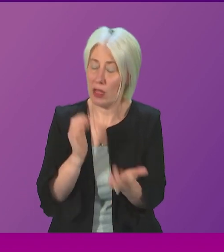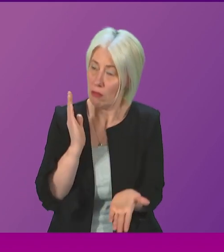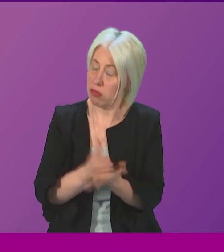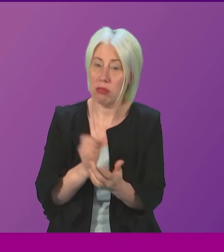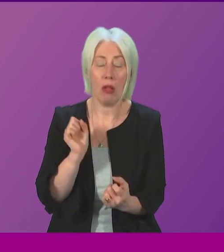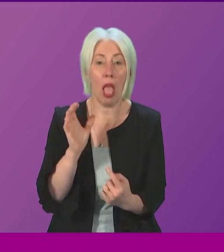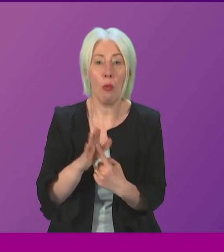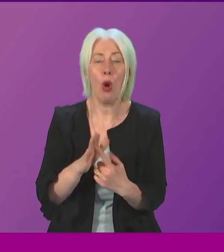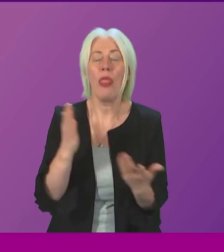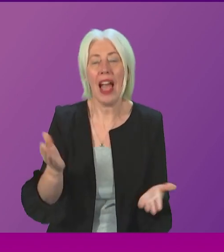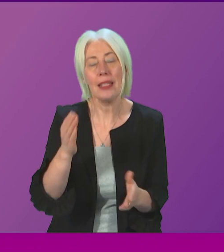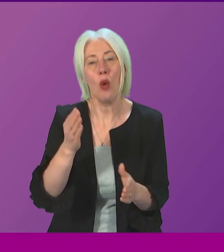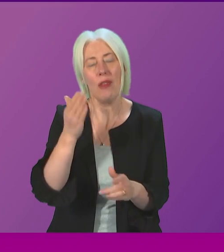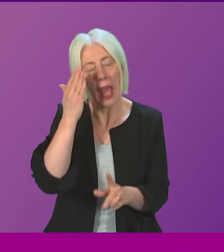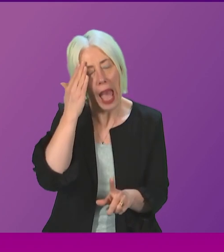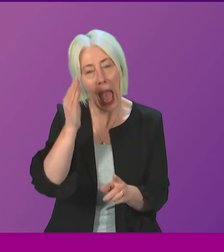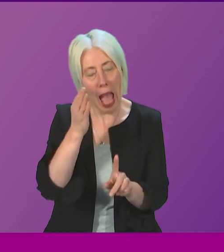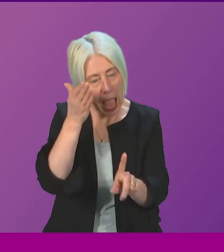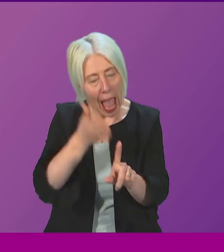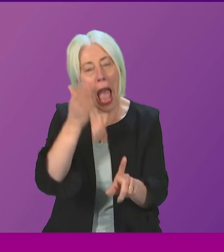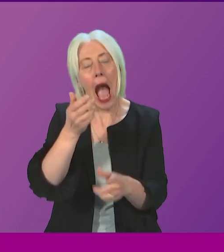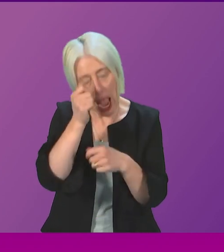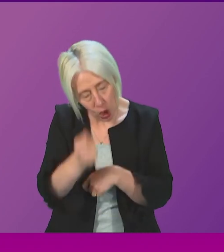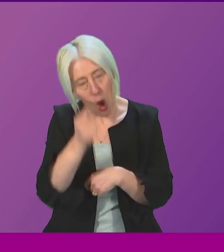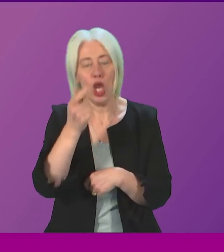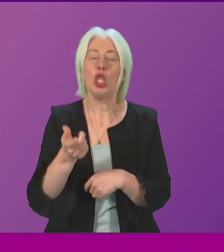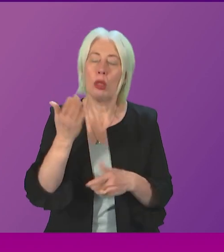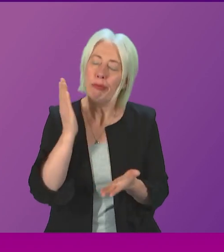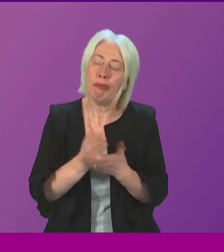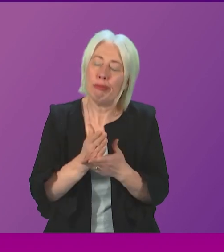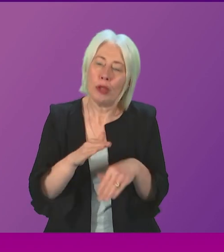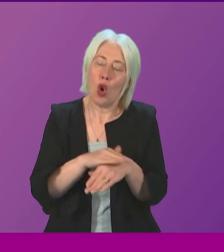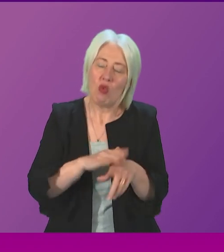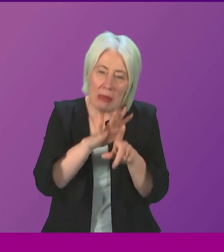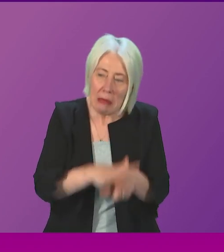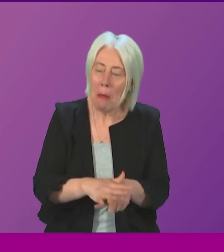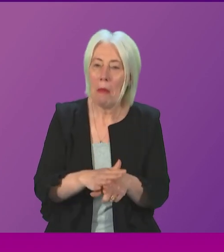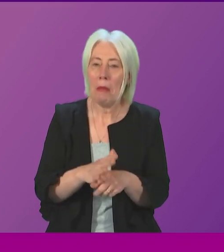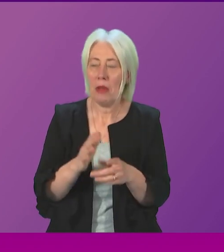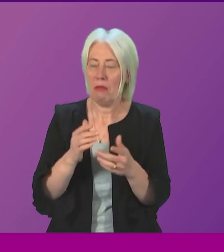It is so important for institutional racism and other discriminatory behaviours to be recognised.